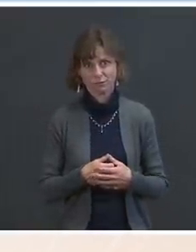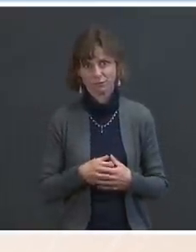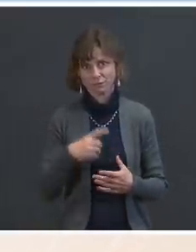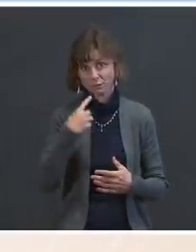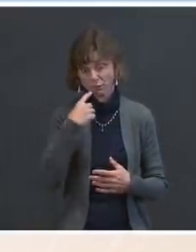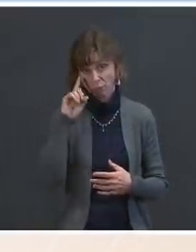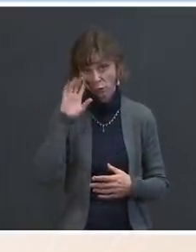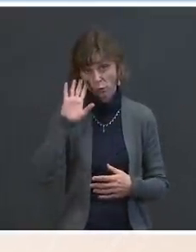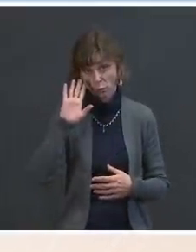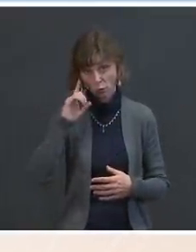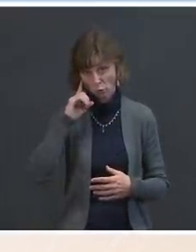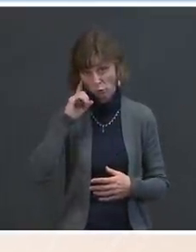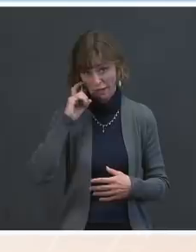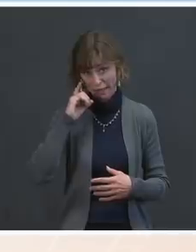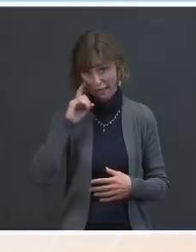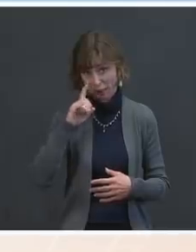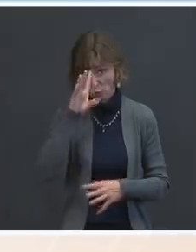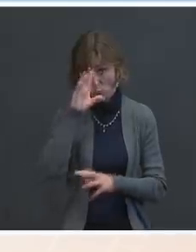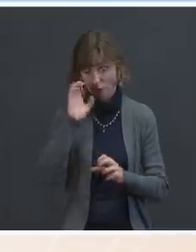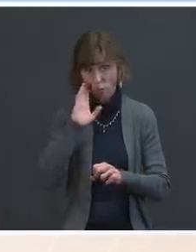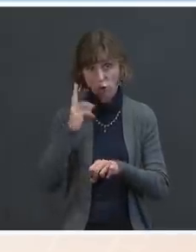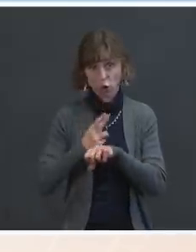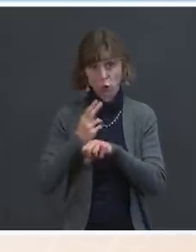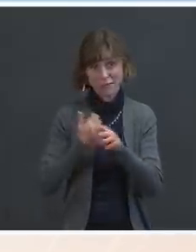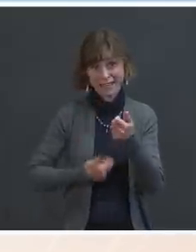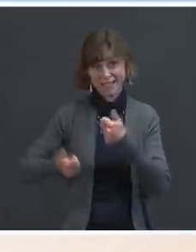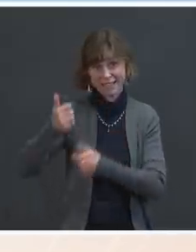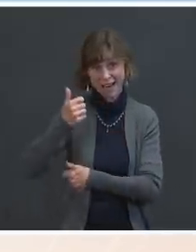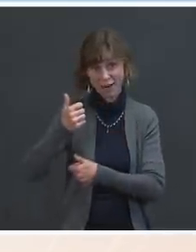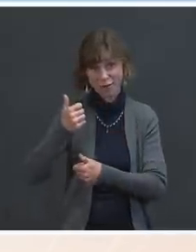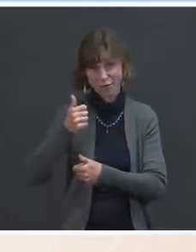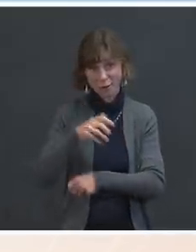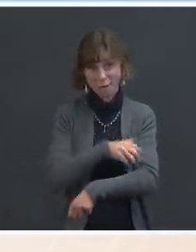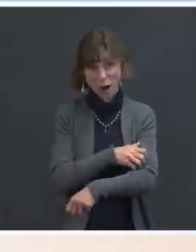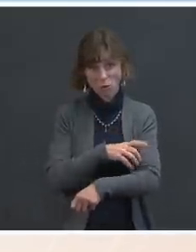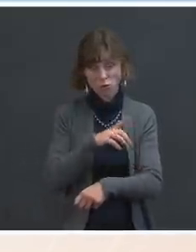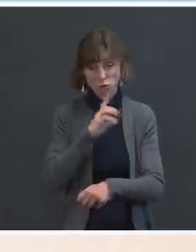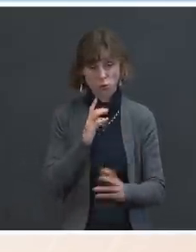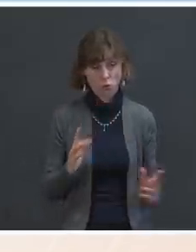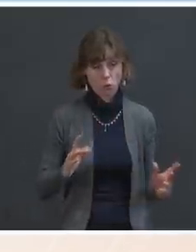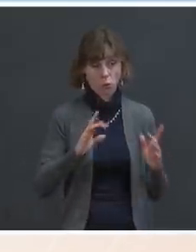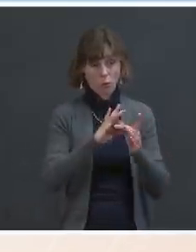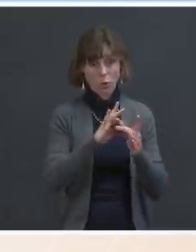using his executive powers to reunite families who have been separated under zero tolerance?